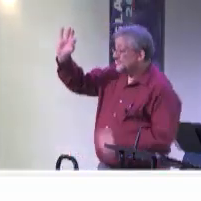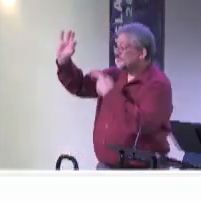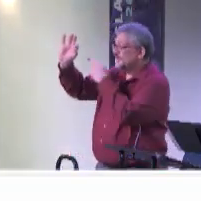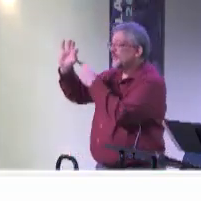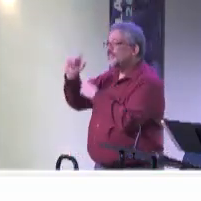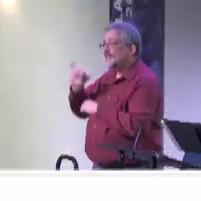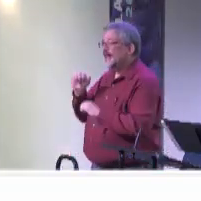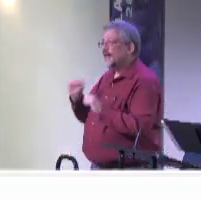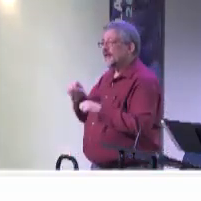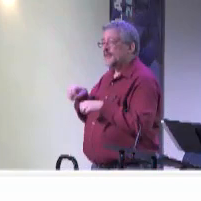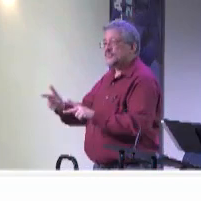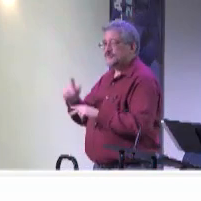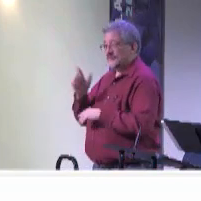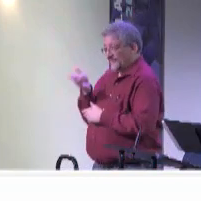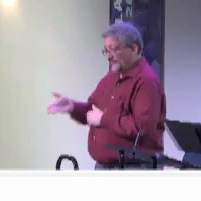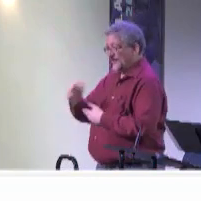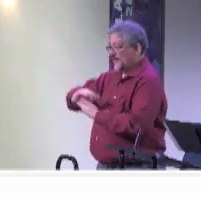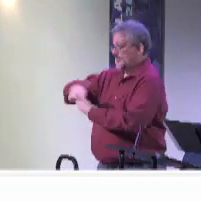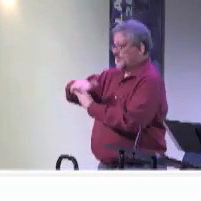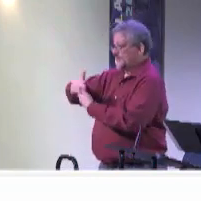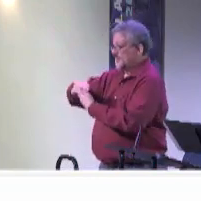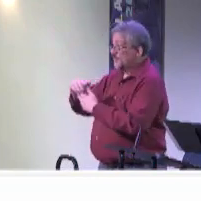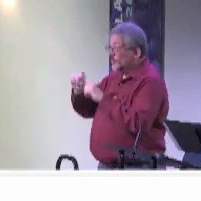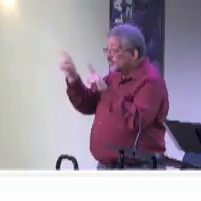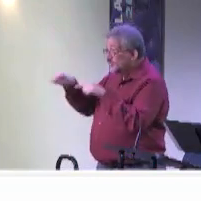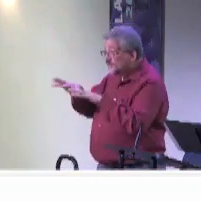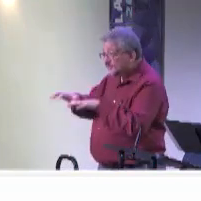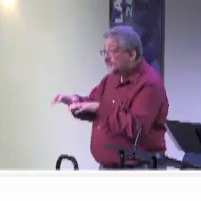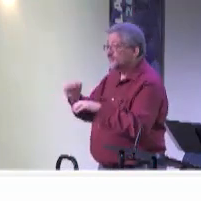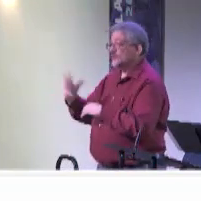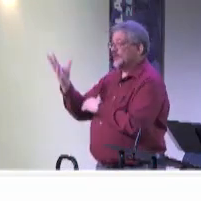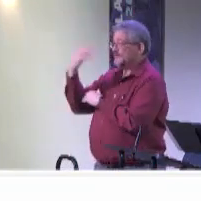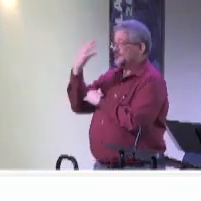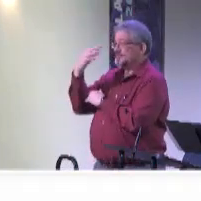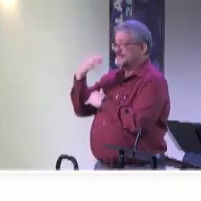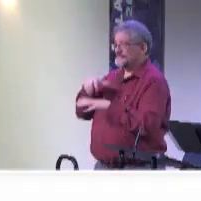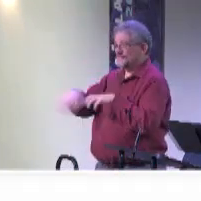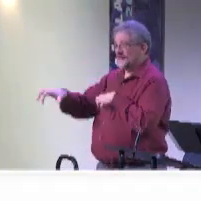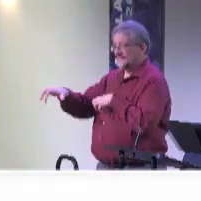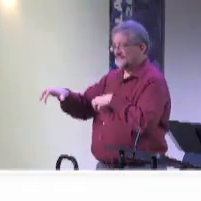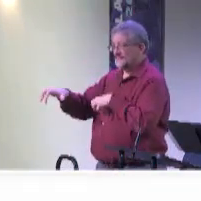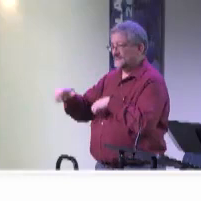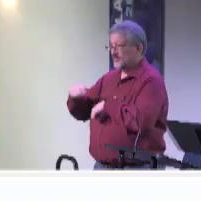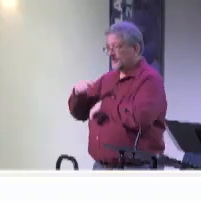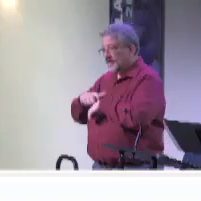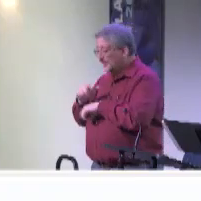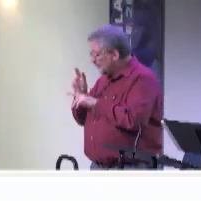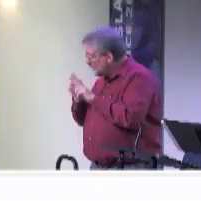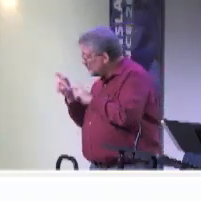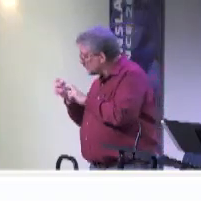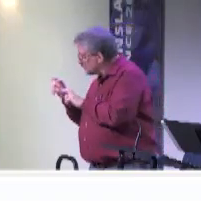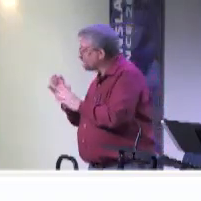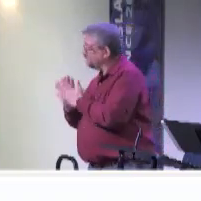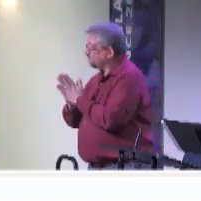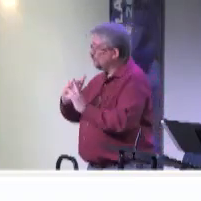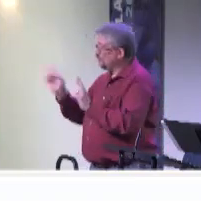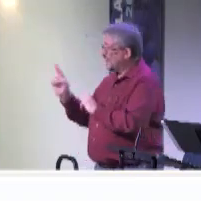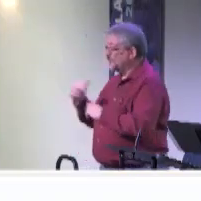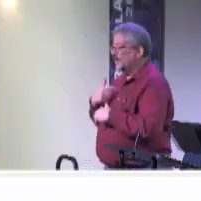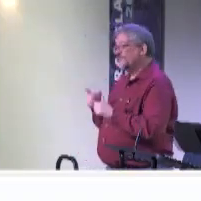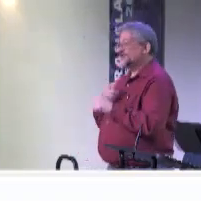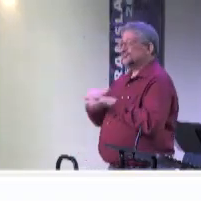You see the red circle at the top. That is an opportunity for someone to work from their own device, their own computer or laptop to record.